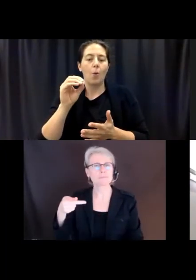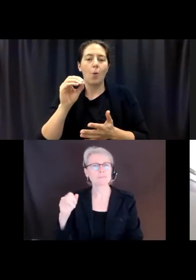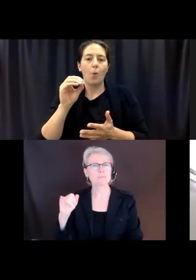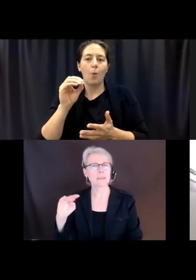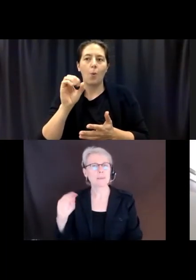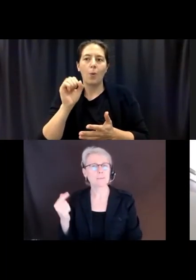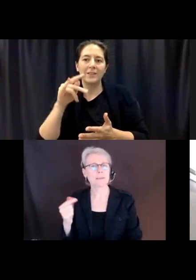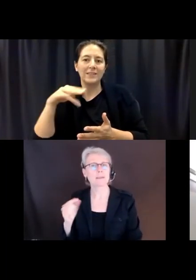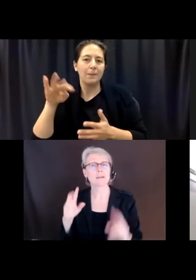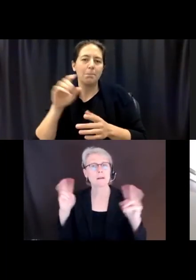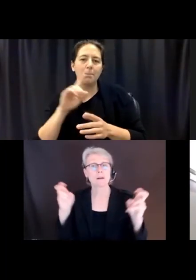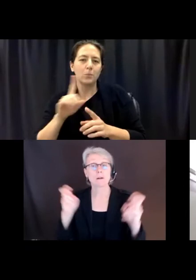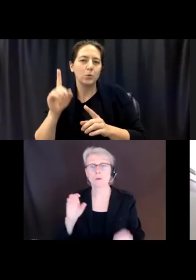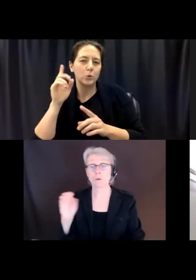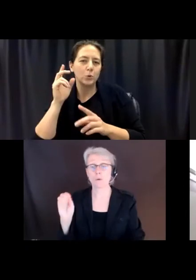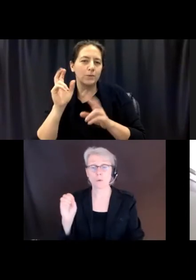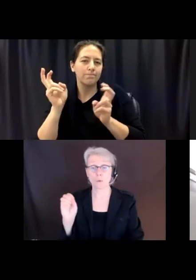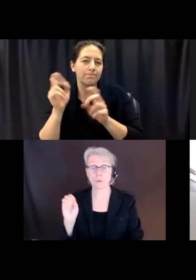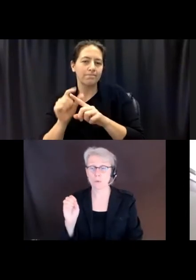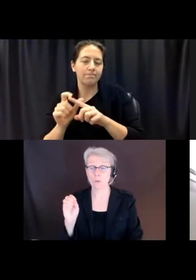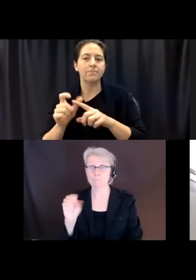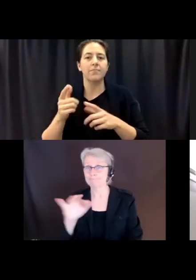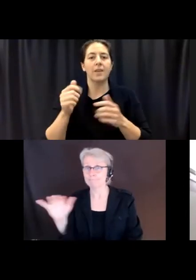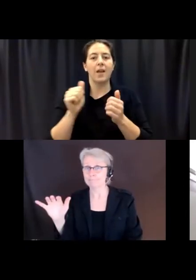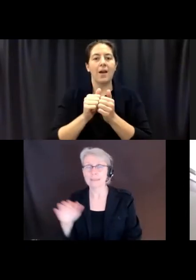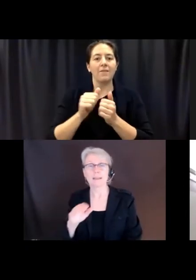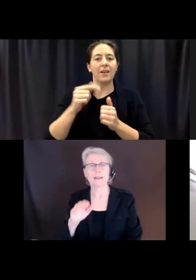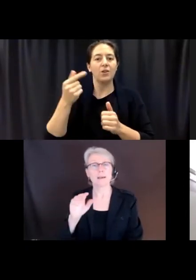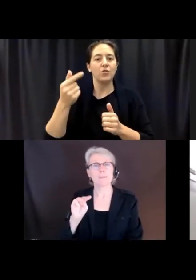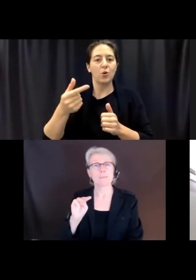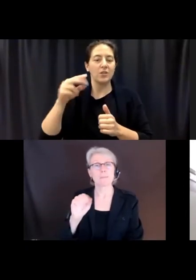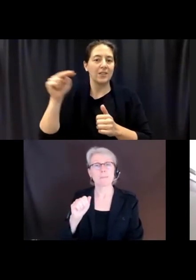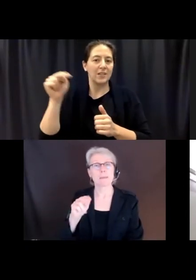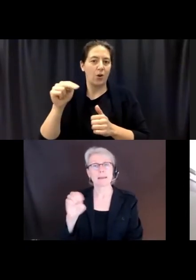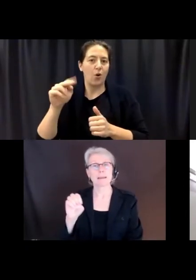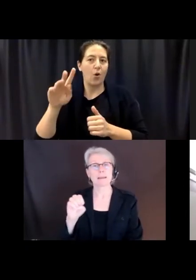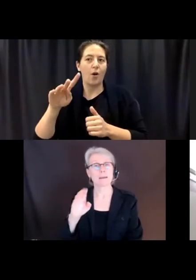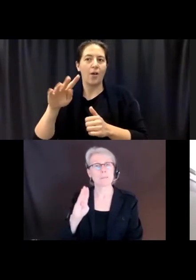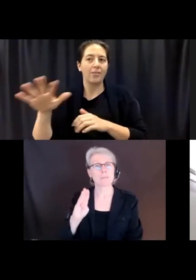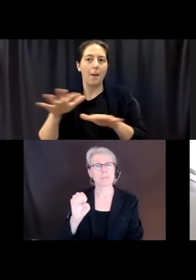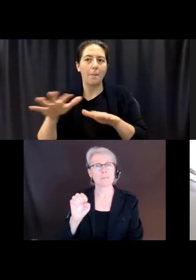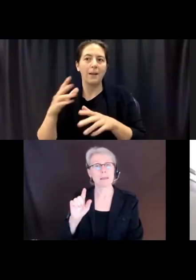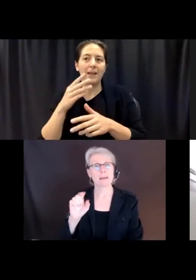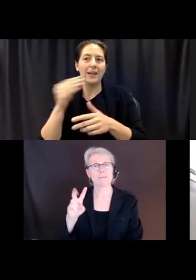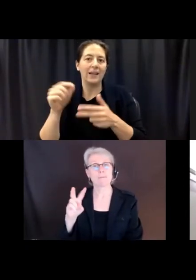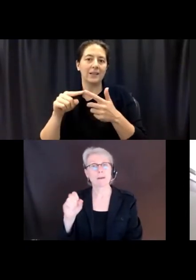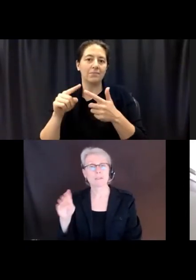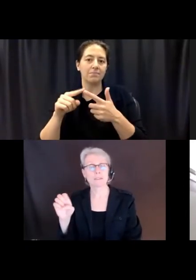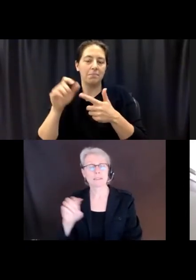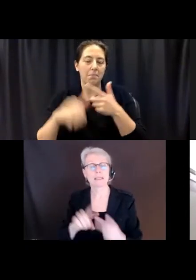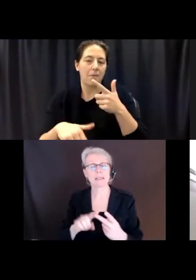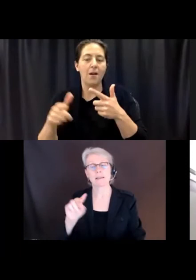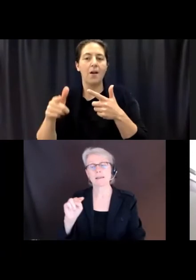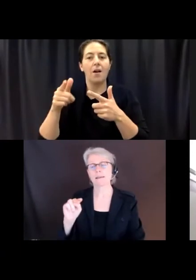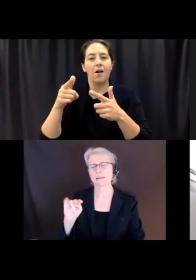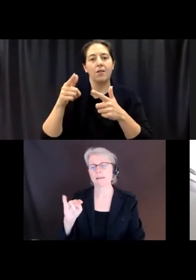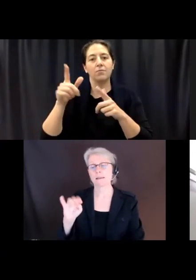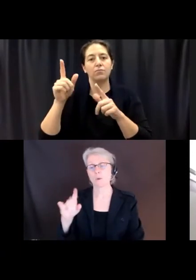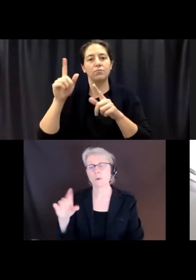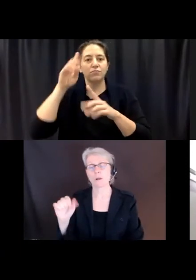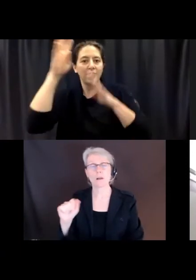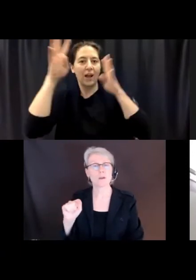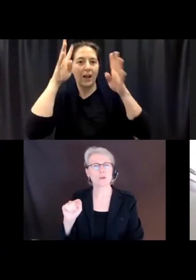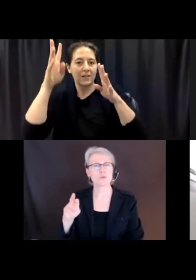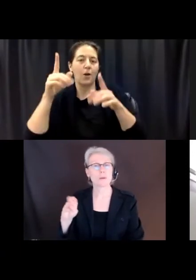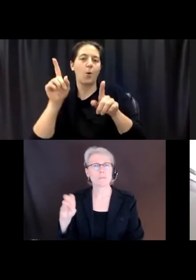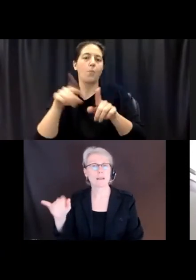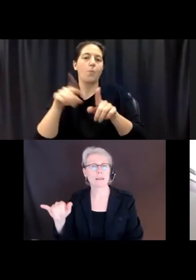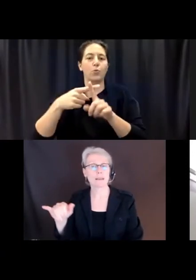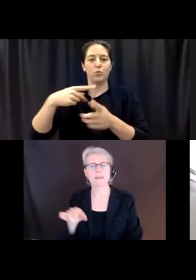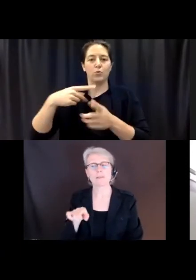[INDISCERNIBLE] THIS IS WITH MARIE AND NICOLA, THEY ARE OUR ARTISTIC DIRECTORS AND INTERPRETERS.